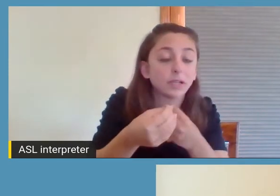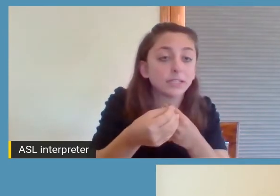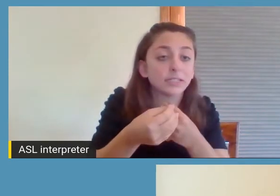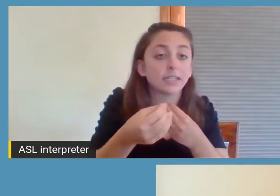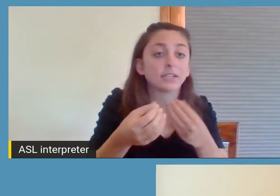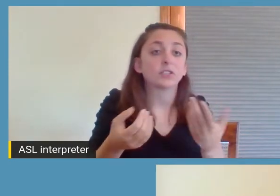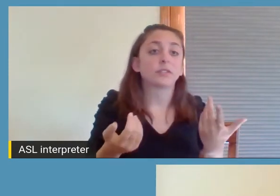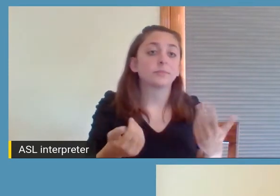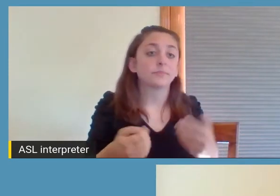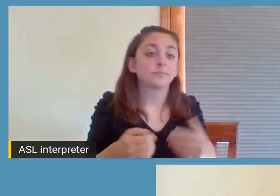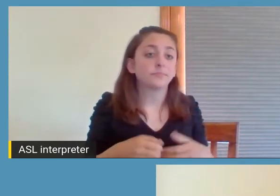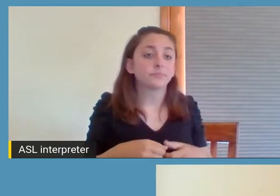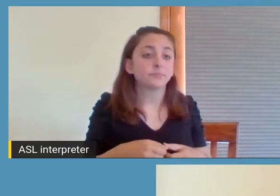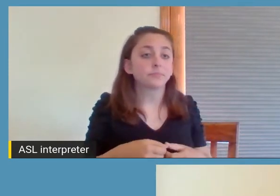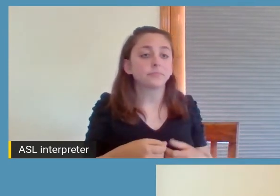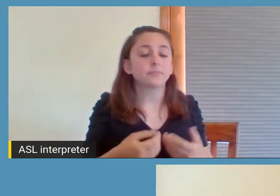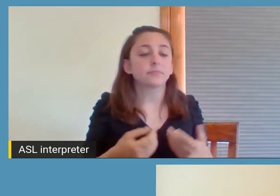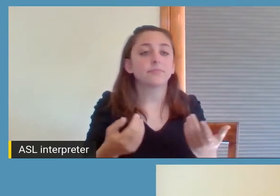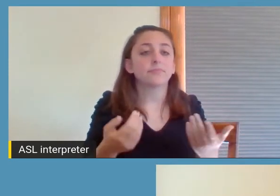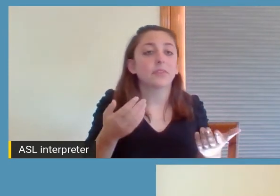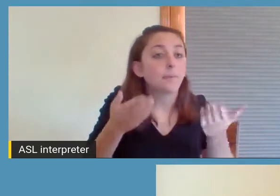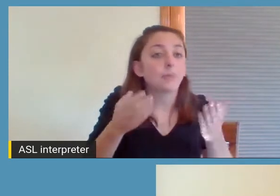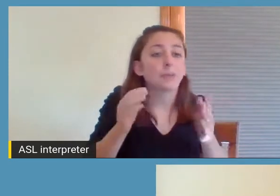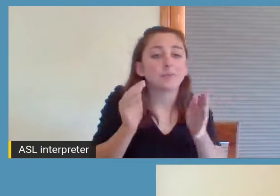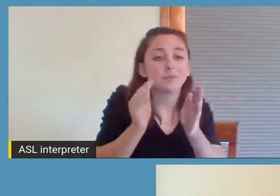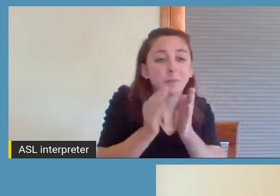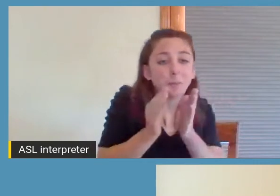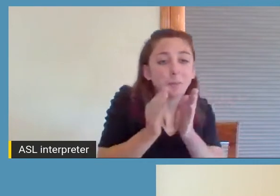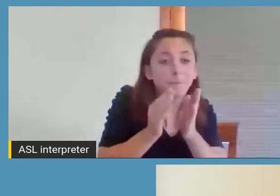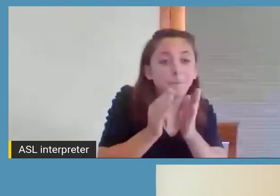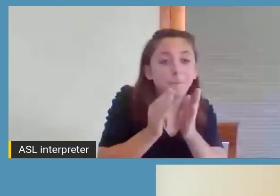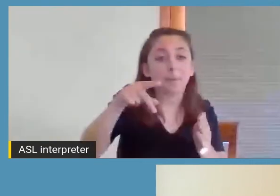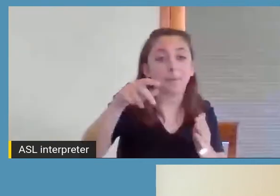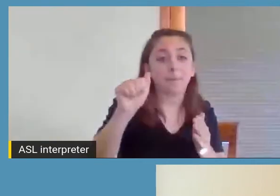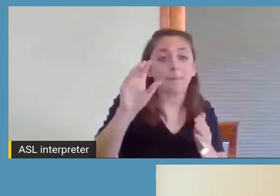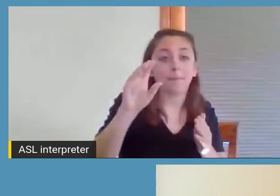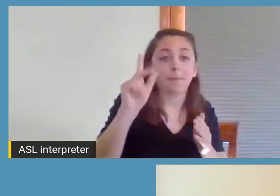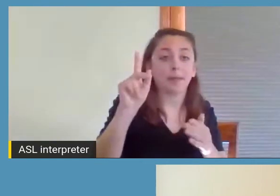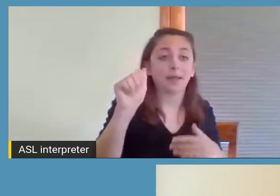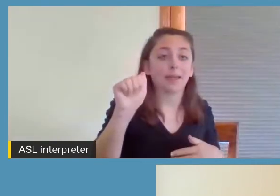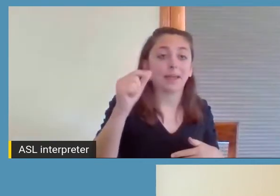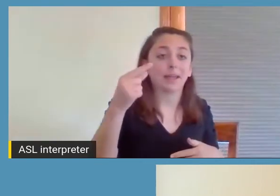some ways but they may have smaller packages but you just don't won't have as much space sure um in